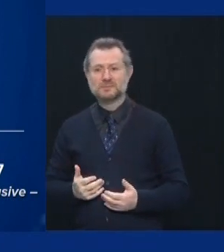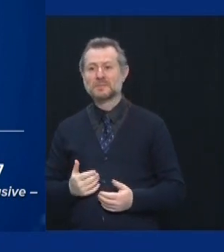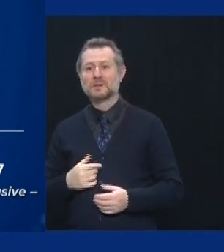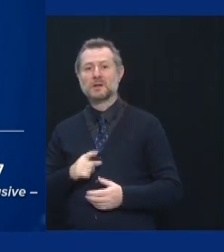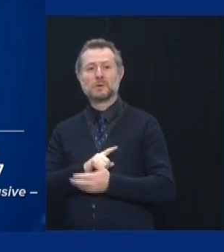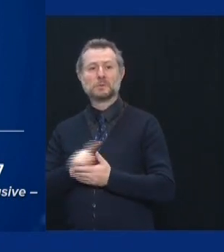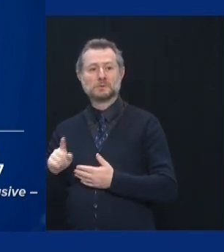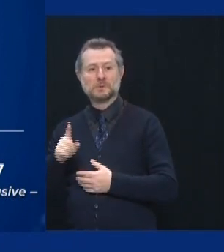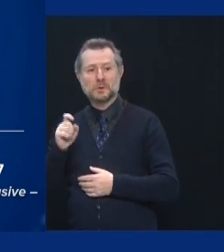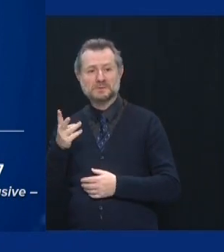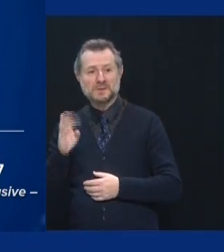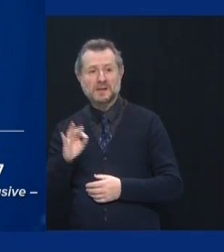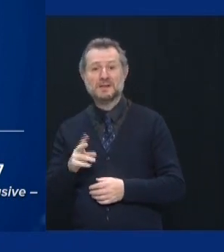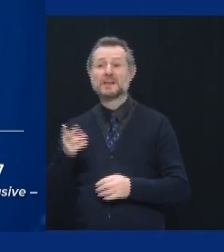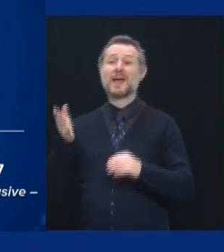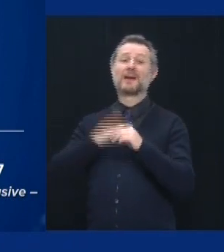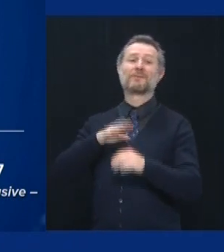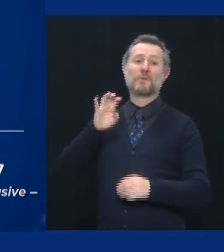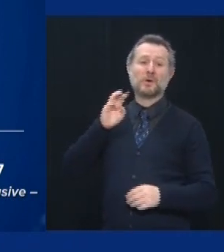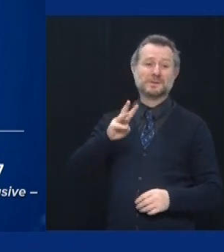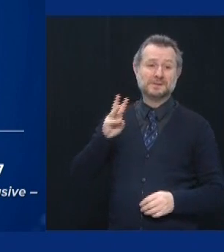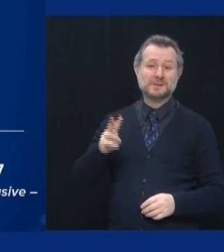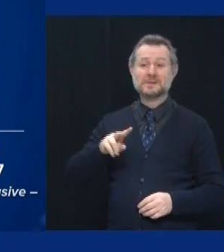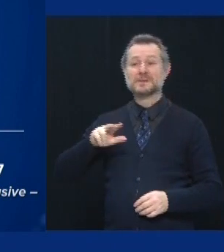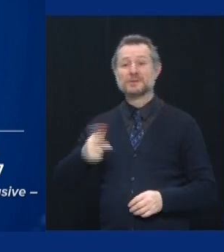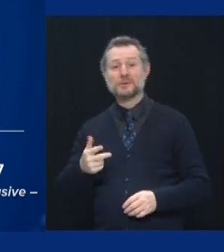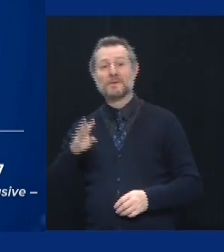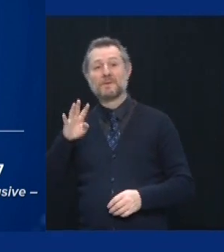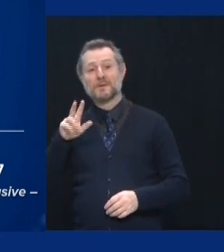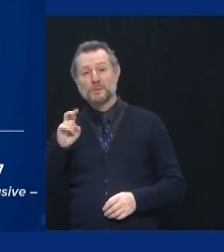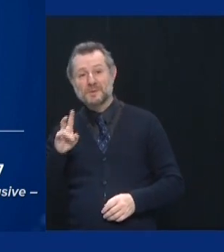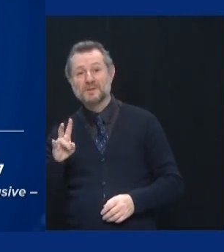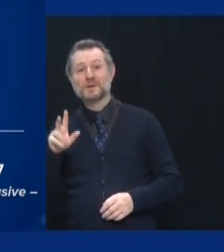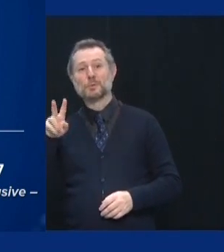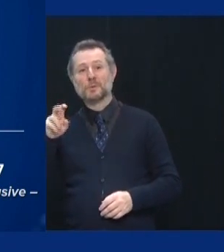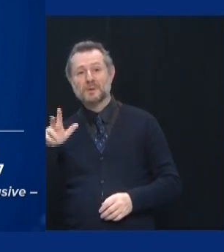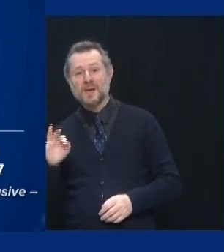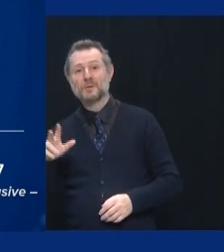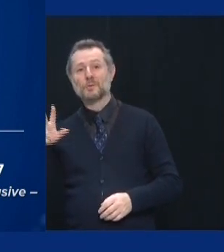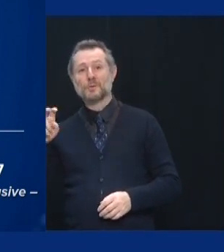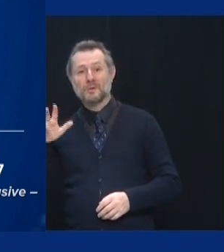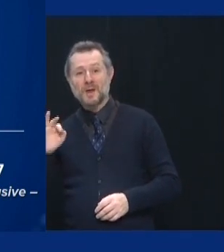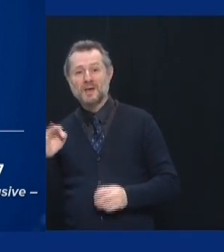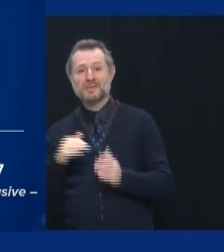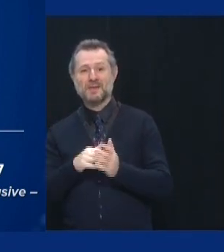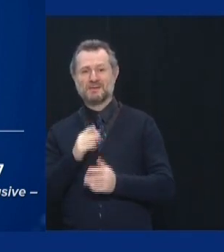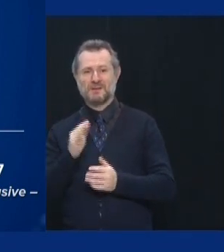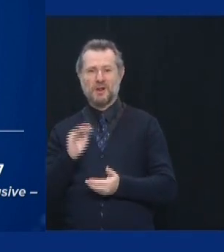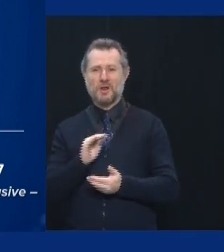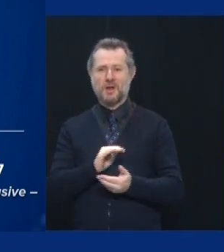AND WHEN YOU LOOK AT WHAT WE'VE BEEN GETTING, IT HASN'T GONE UP. IF ANYTHING, IT GOES DOWN.